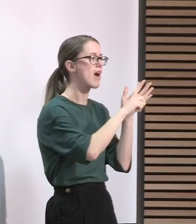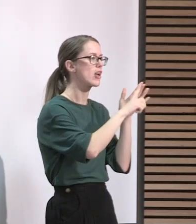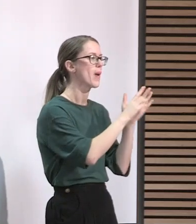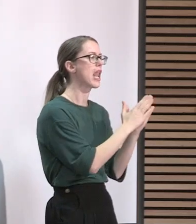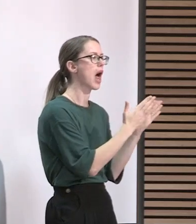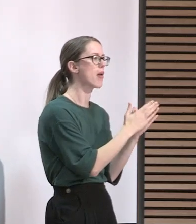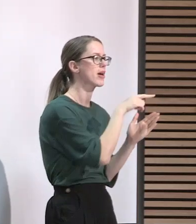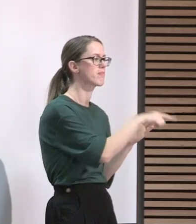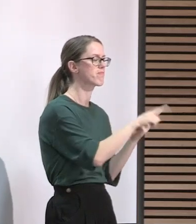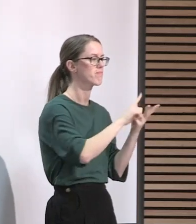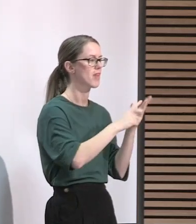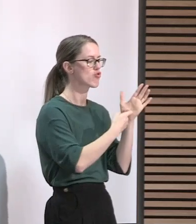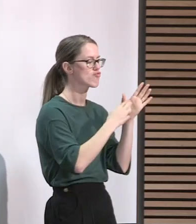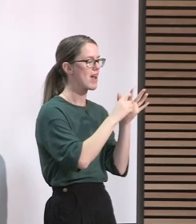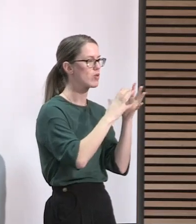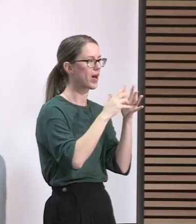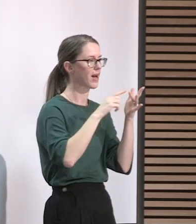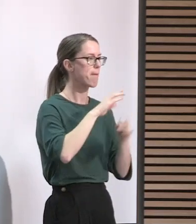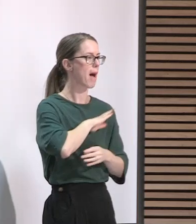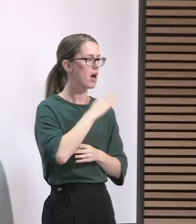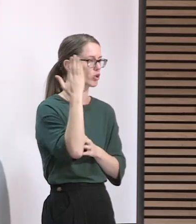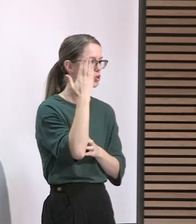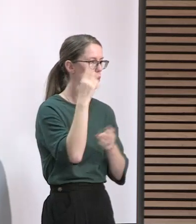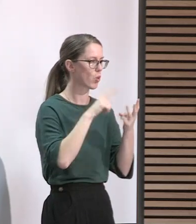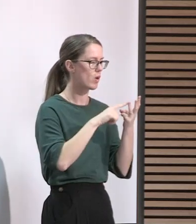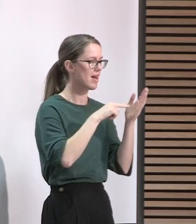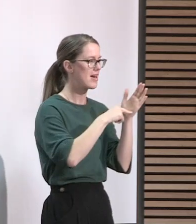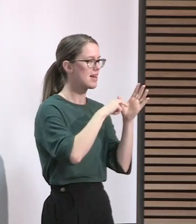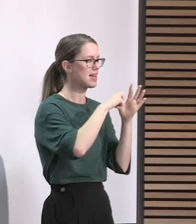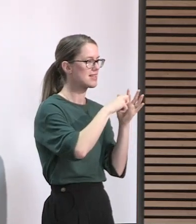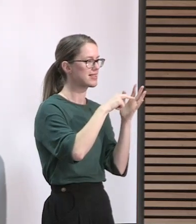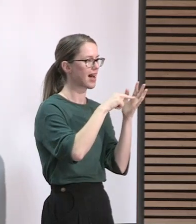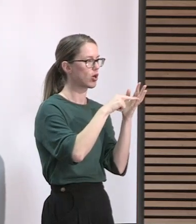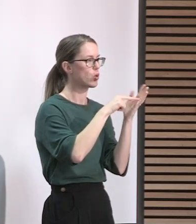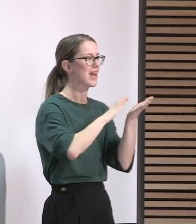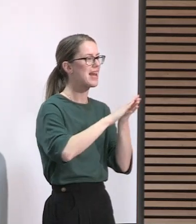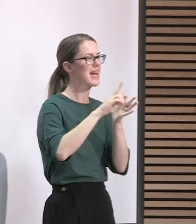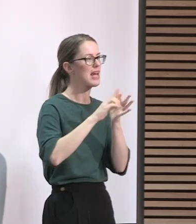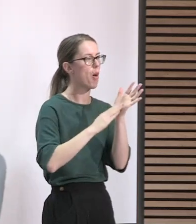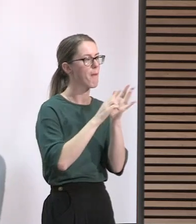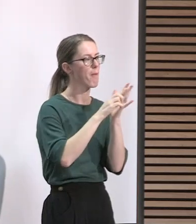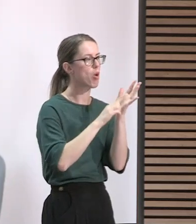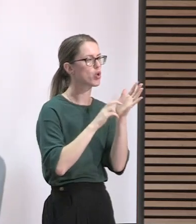there are pop-up testing sites